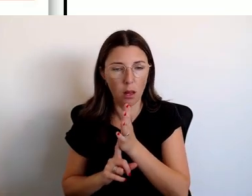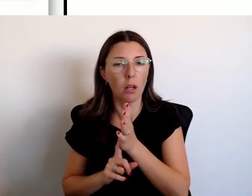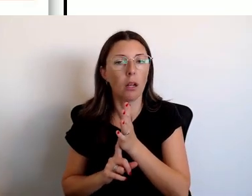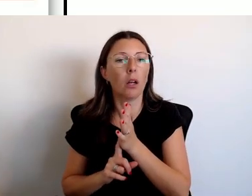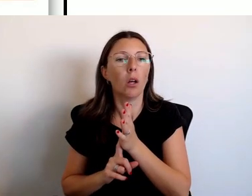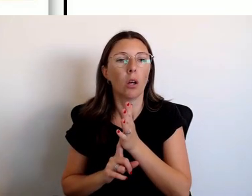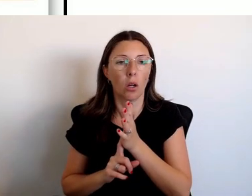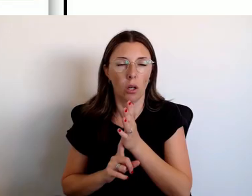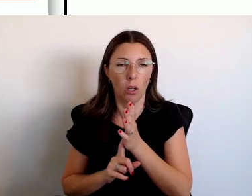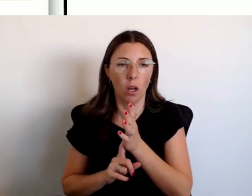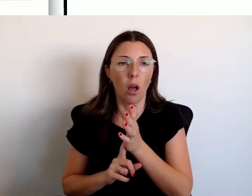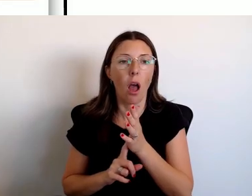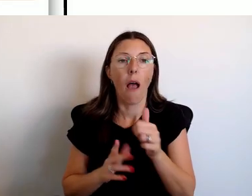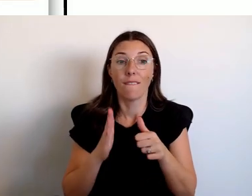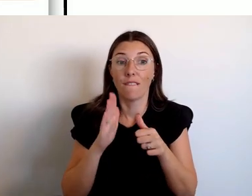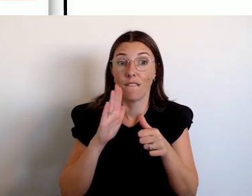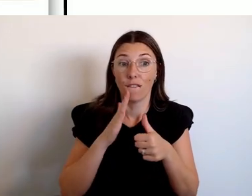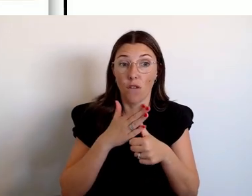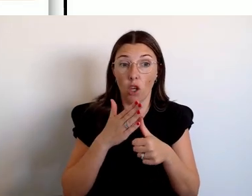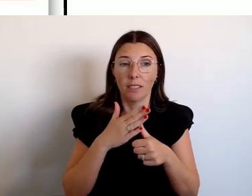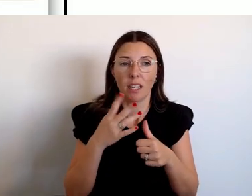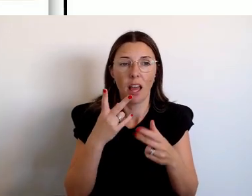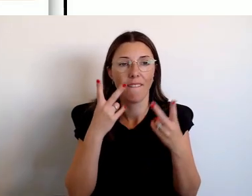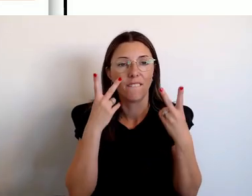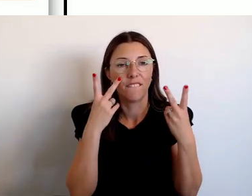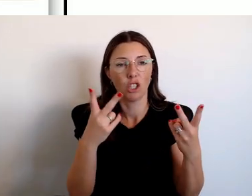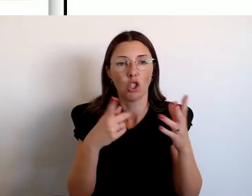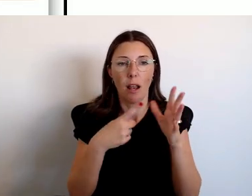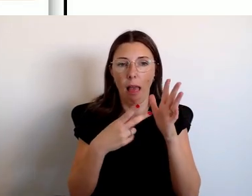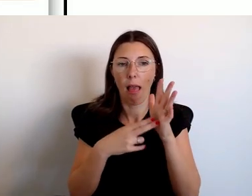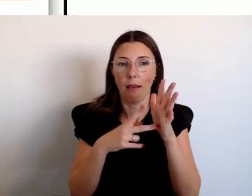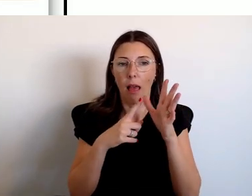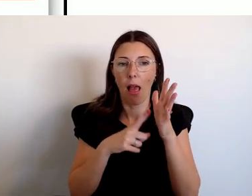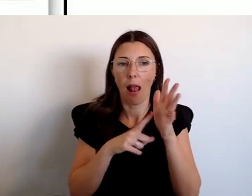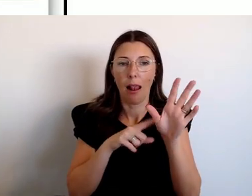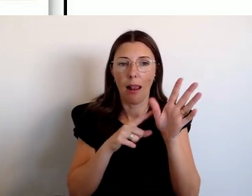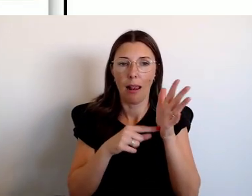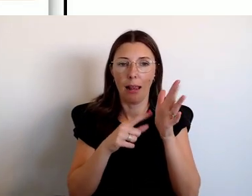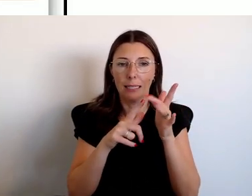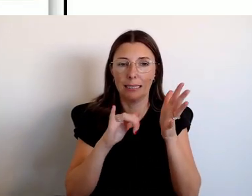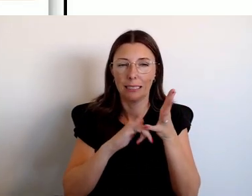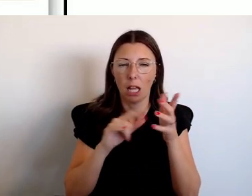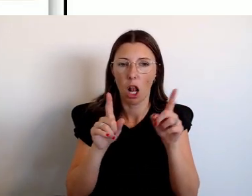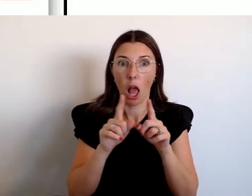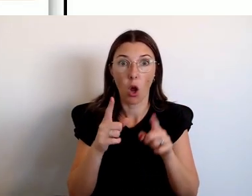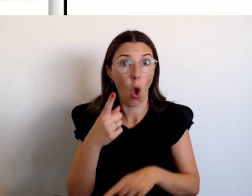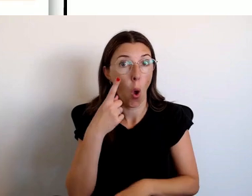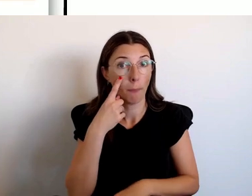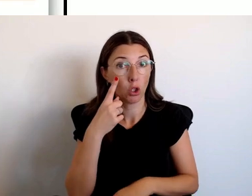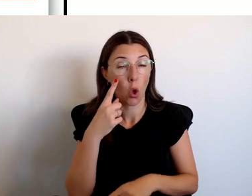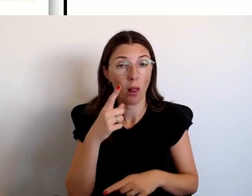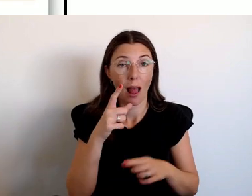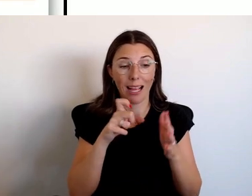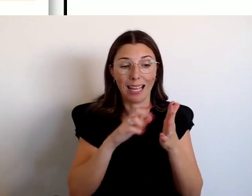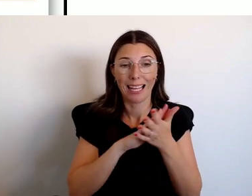and starting to use here. The first is Vision Analytics. So things like optical character recognition is something that's been around for many years.